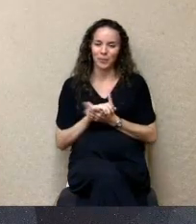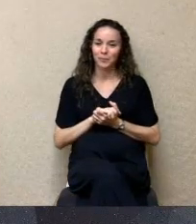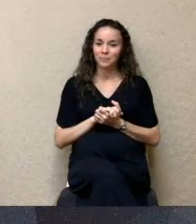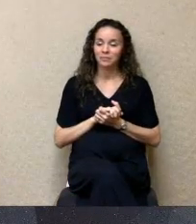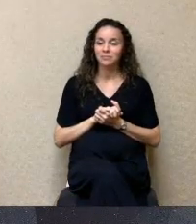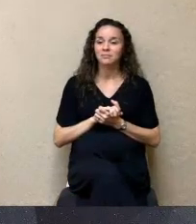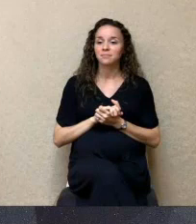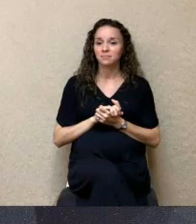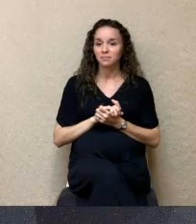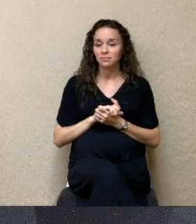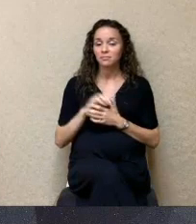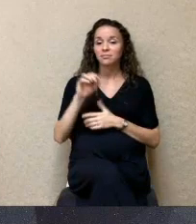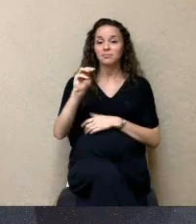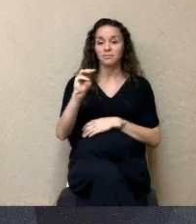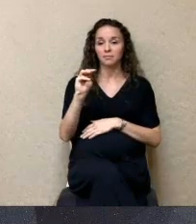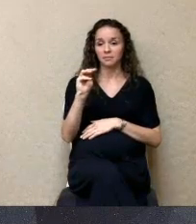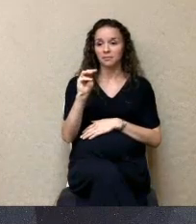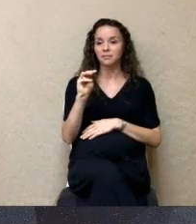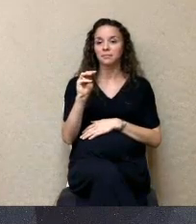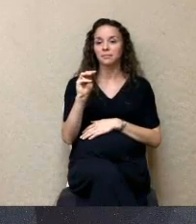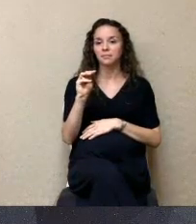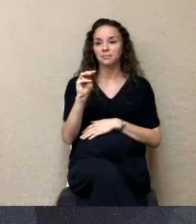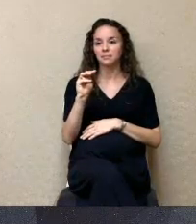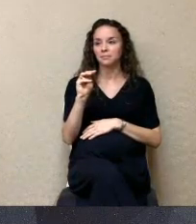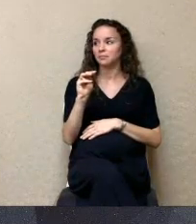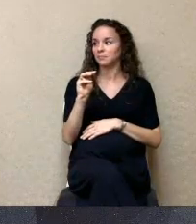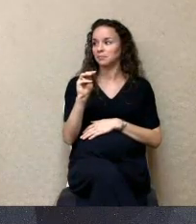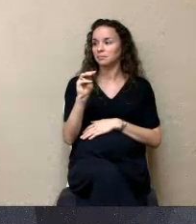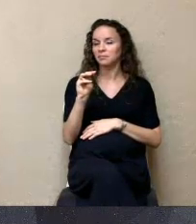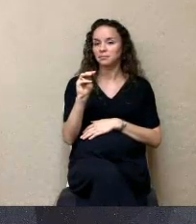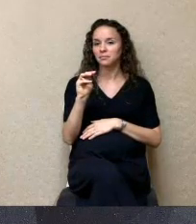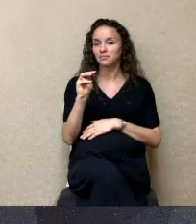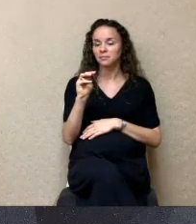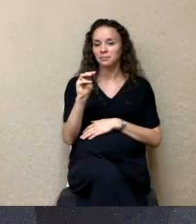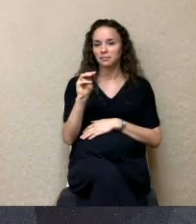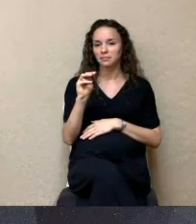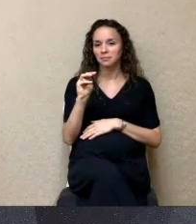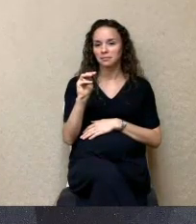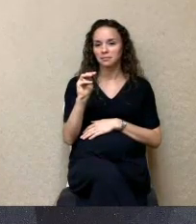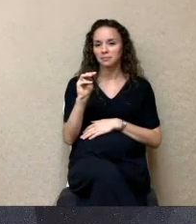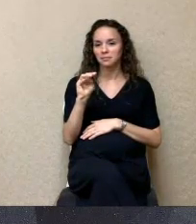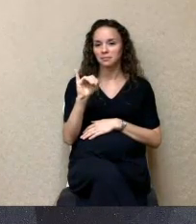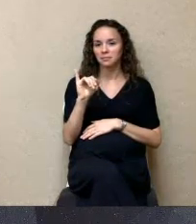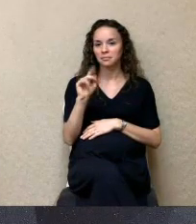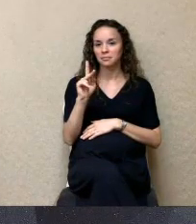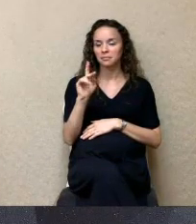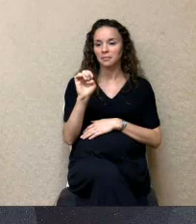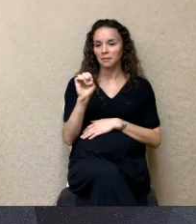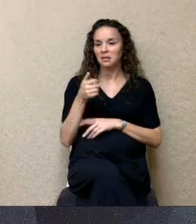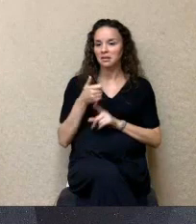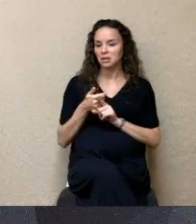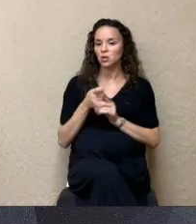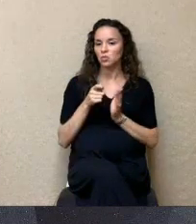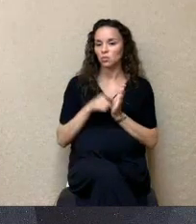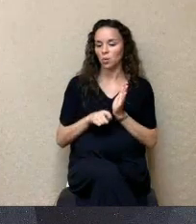Mike did write a book and it's $5. It's about, it's to help kids just starting with school and